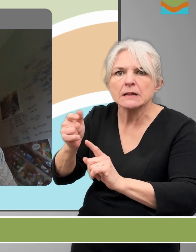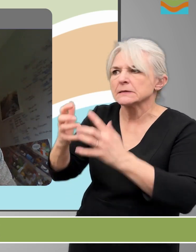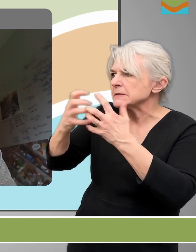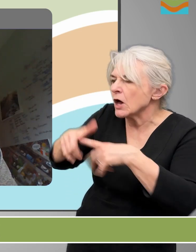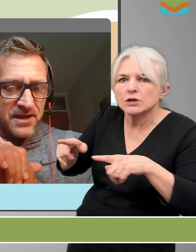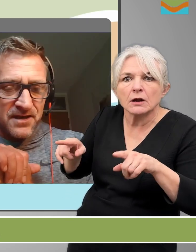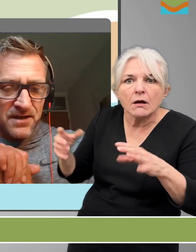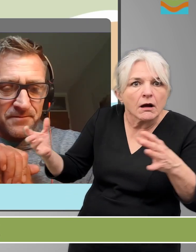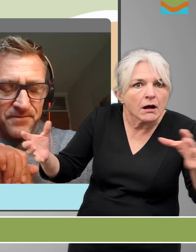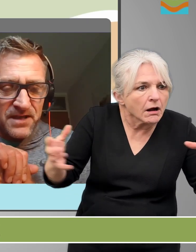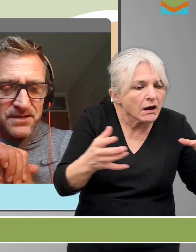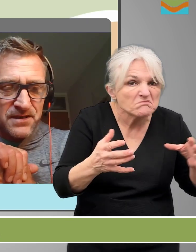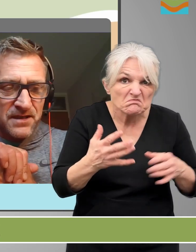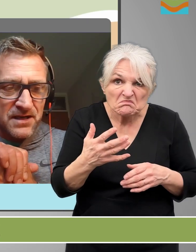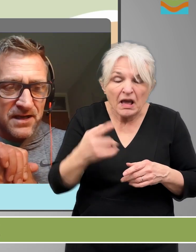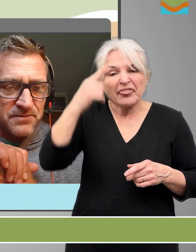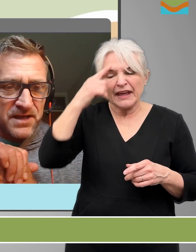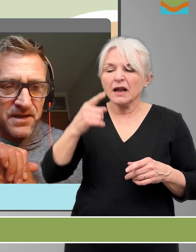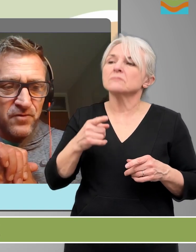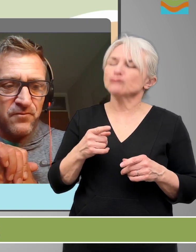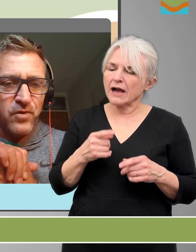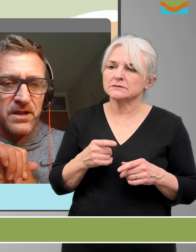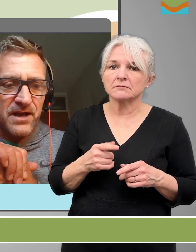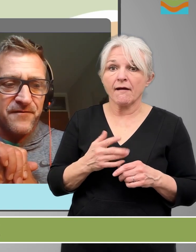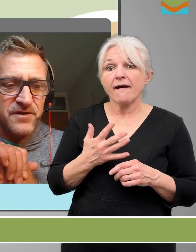And I think it's clear to me that we will have to